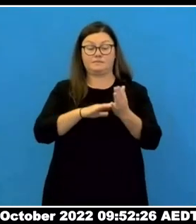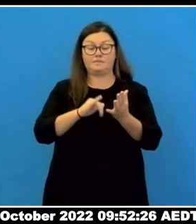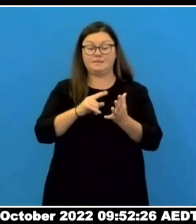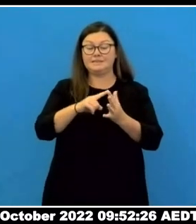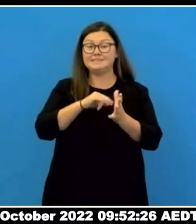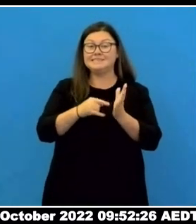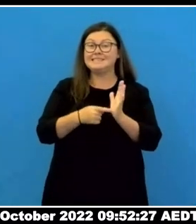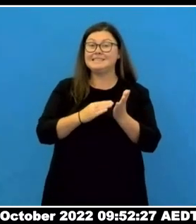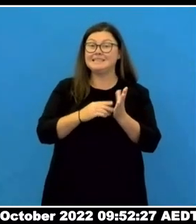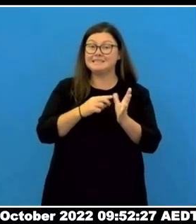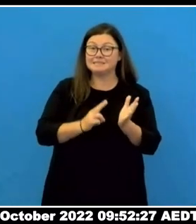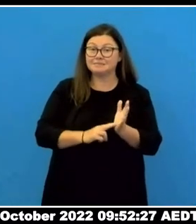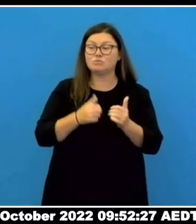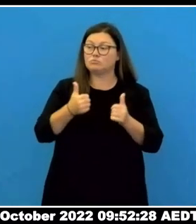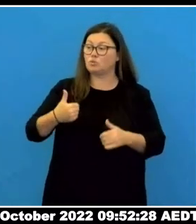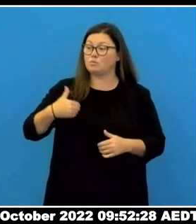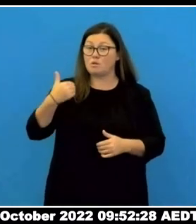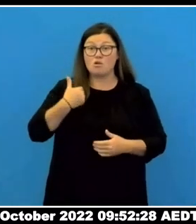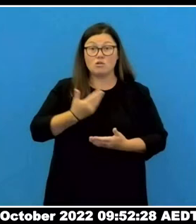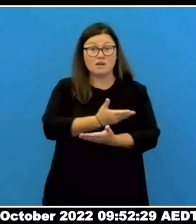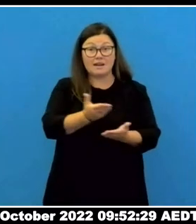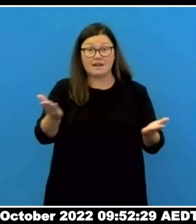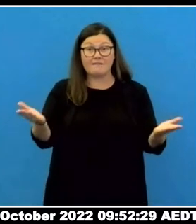and those following the live broadcast.